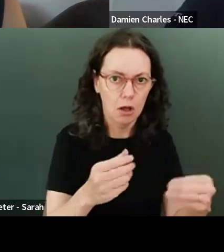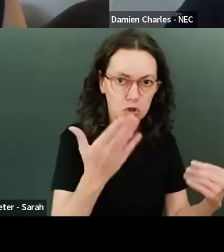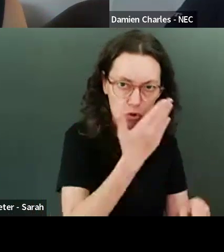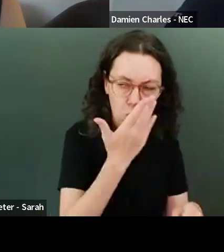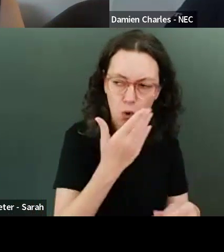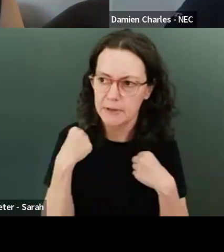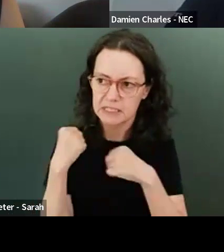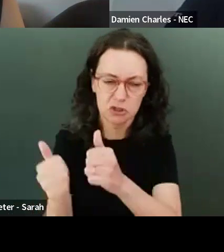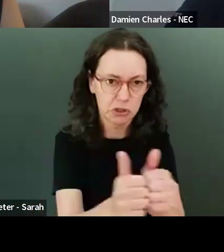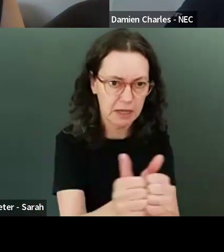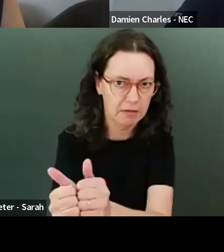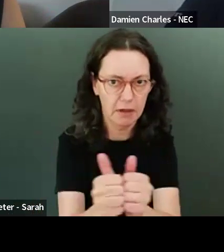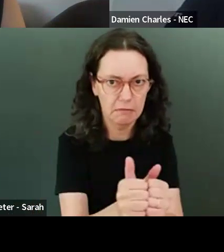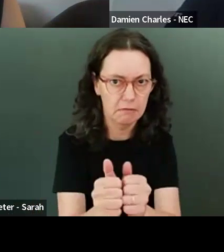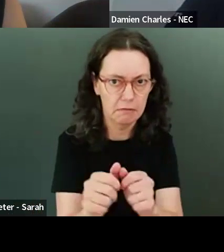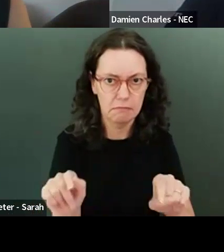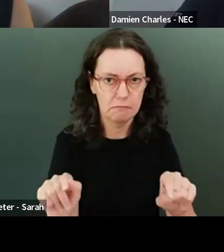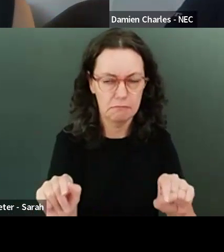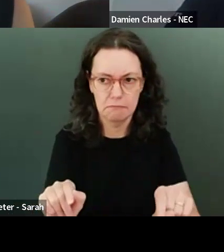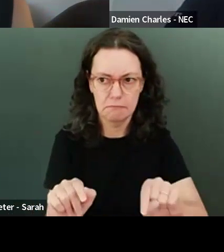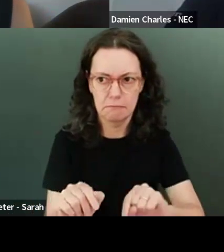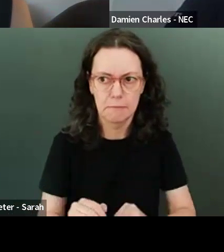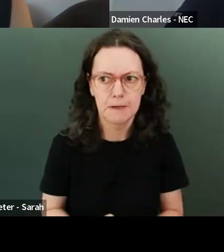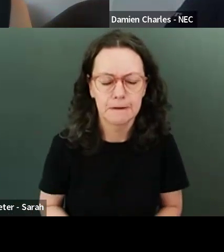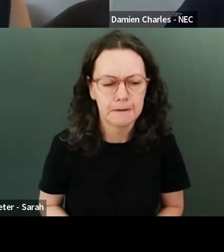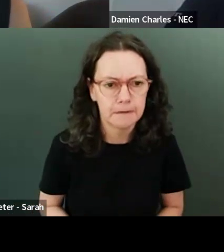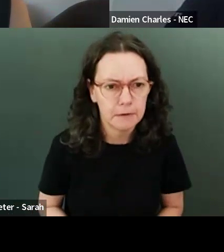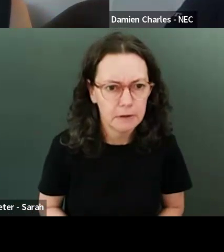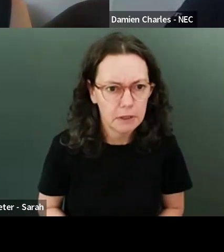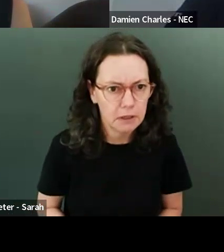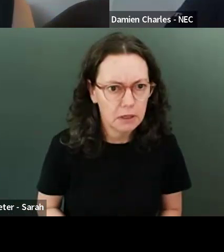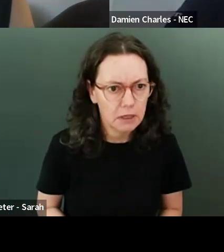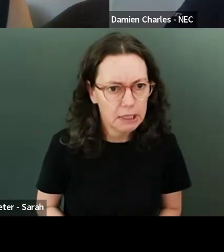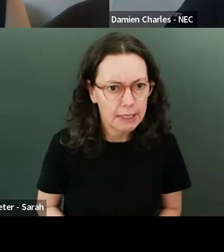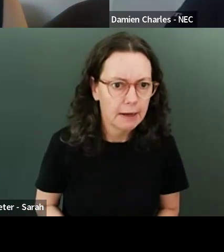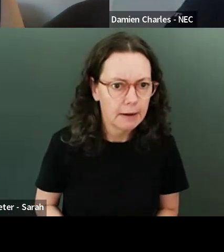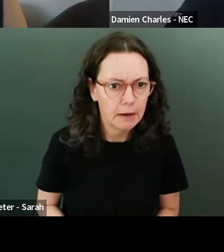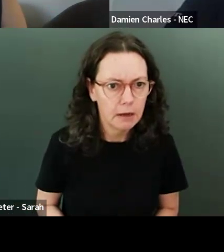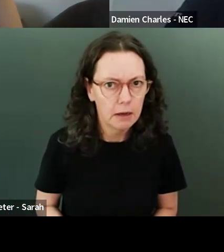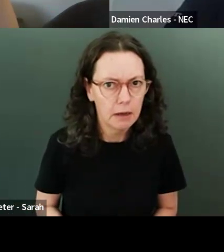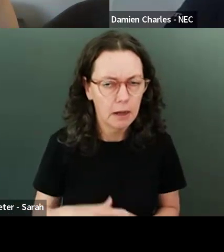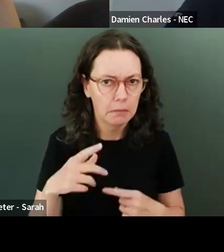what that looks like on the ground I